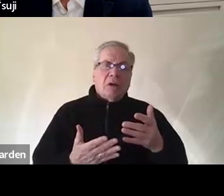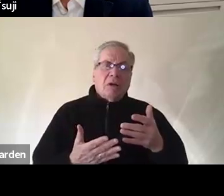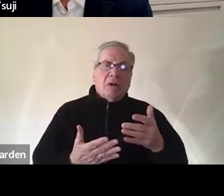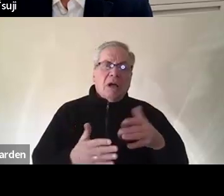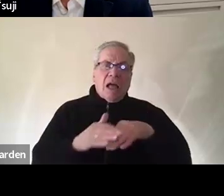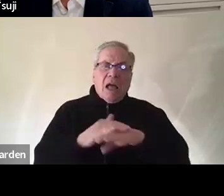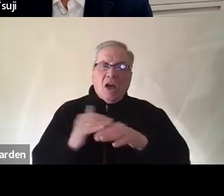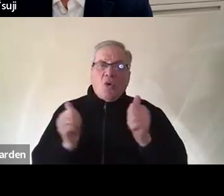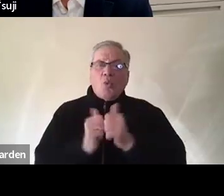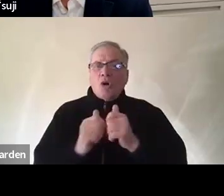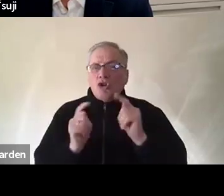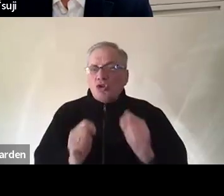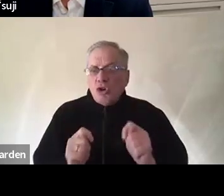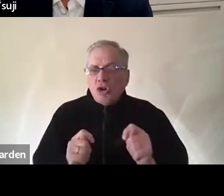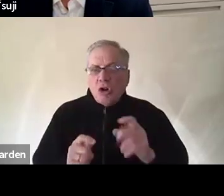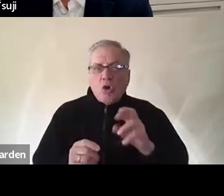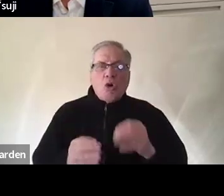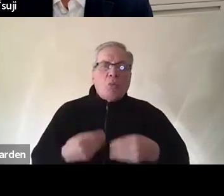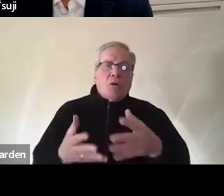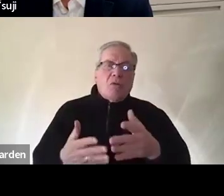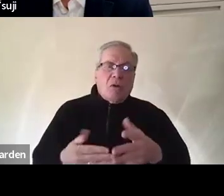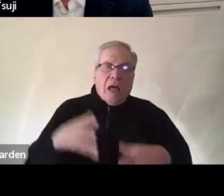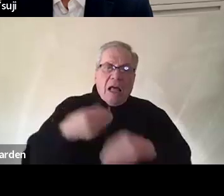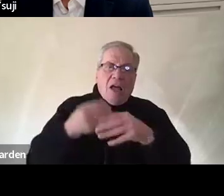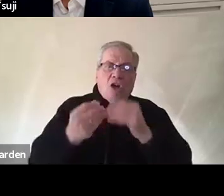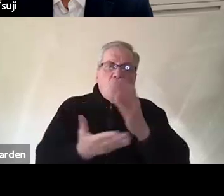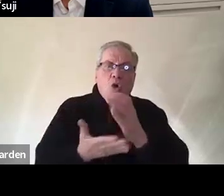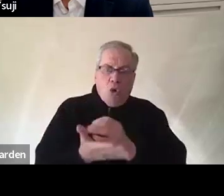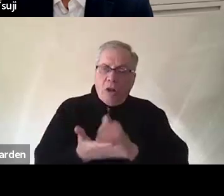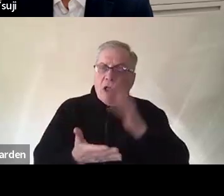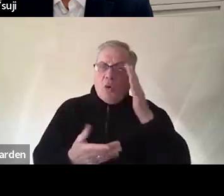with tutoring and providing additional courses that can help them out